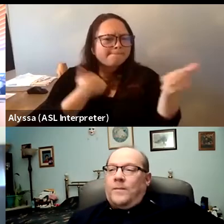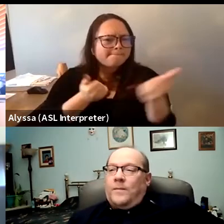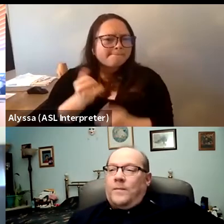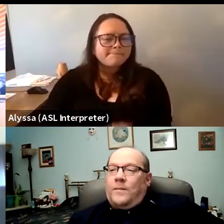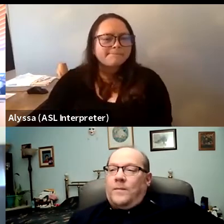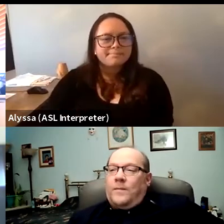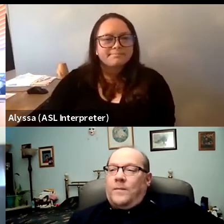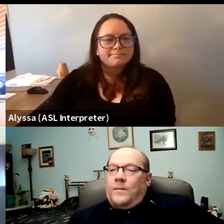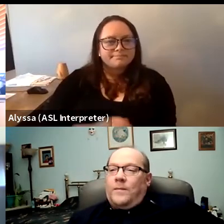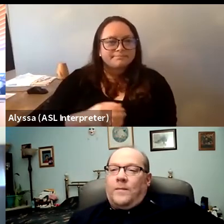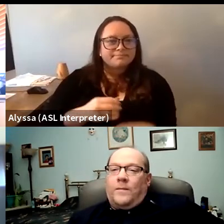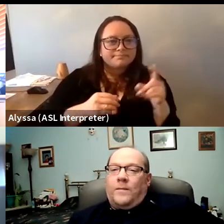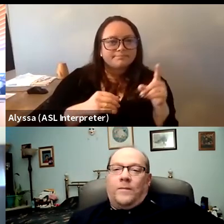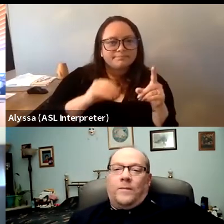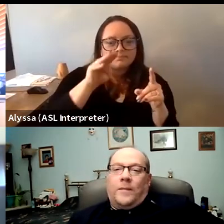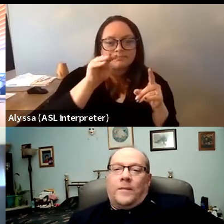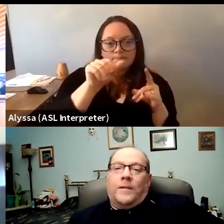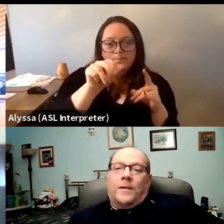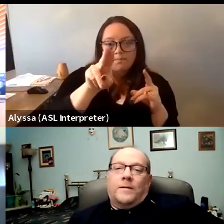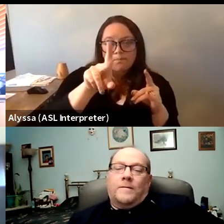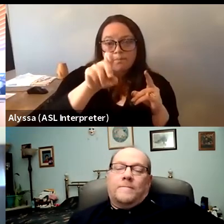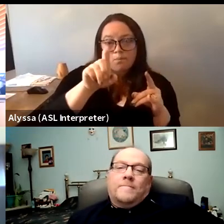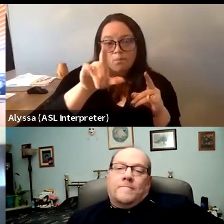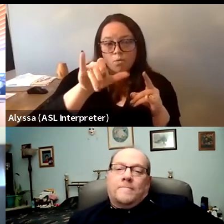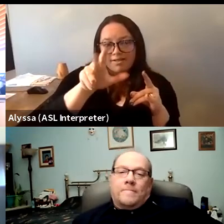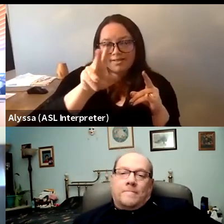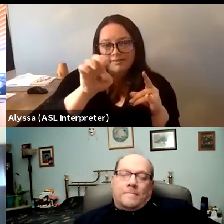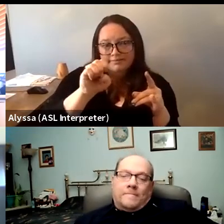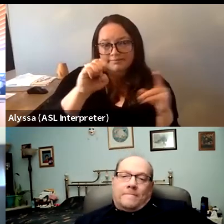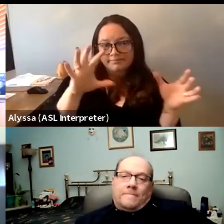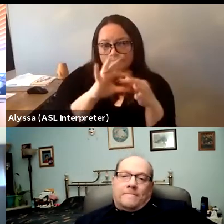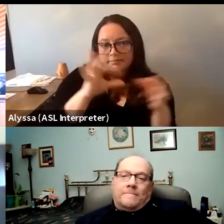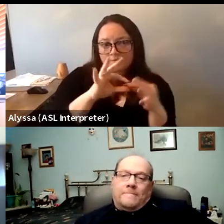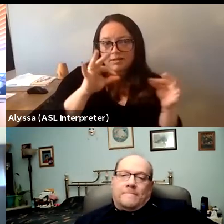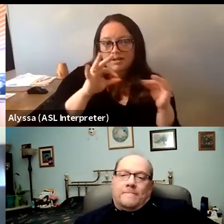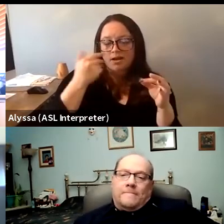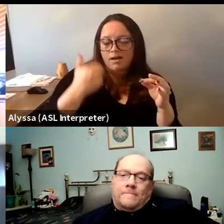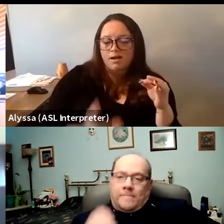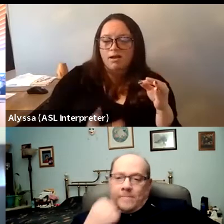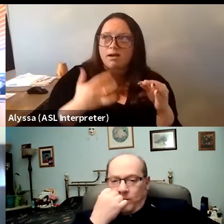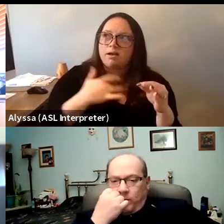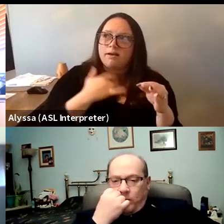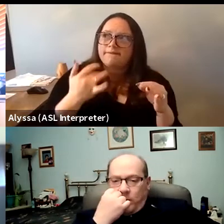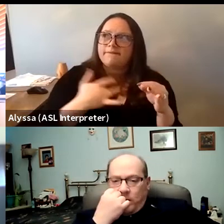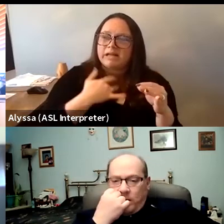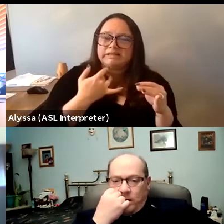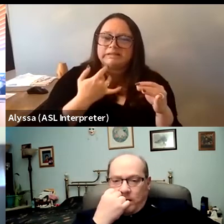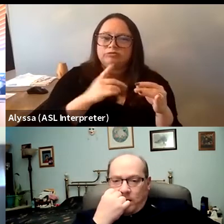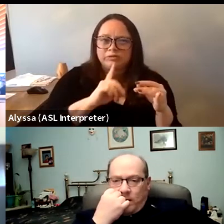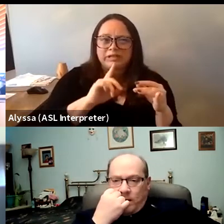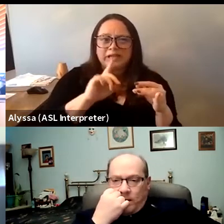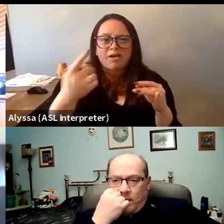I guess I can start I felt very alone. But as I said, the first